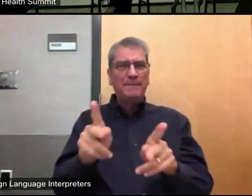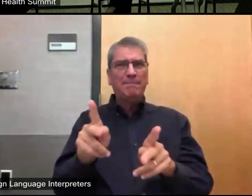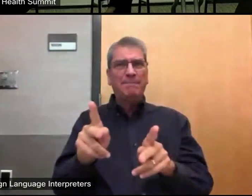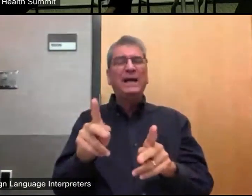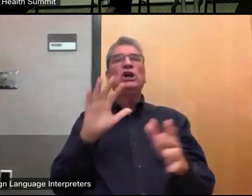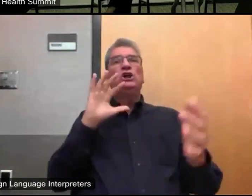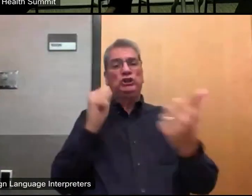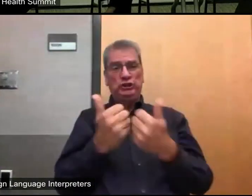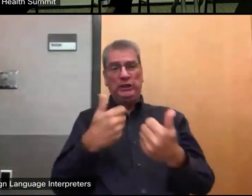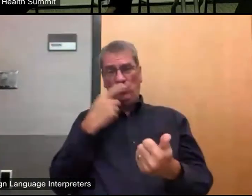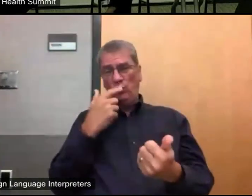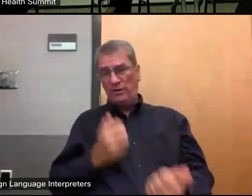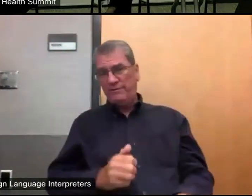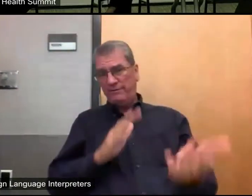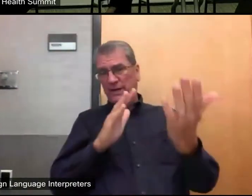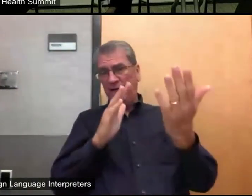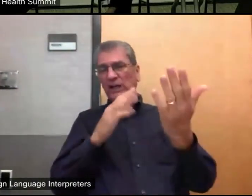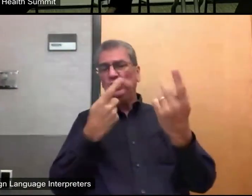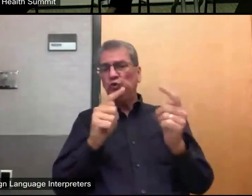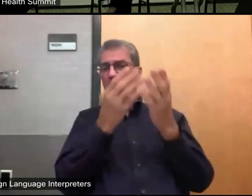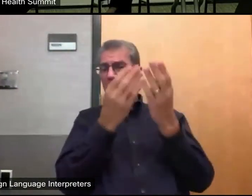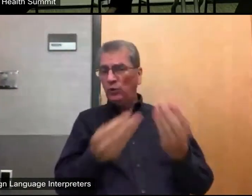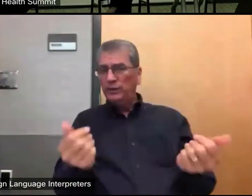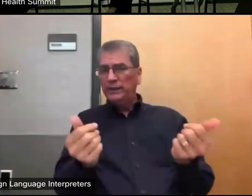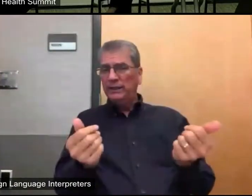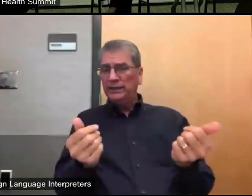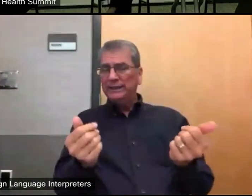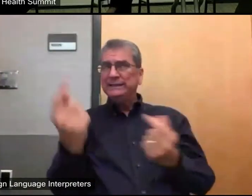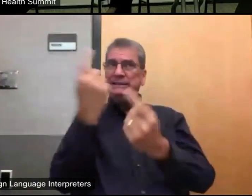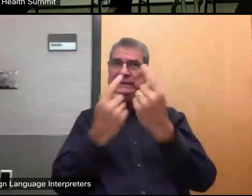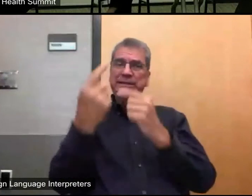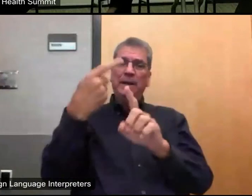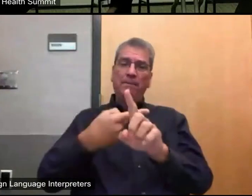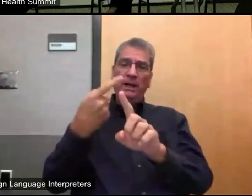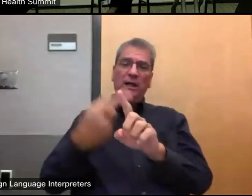that we're gonna face and try to address, um, and, and coming months to years. And the